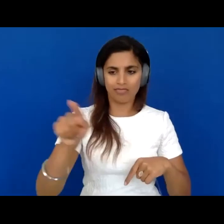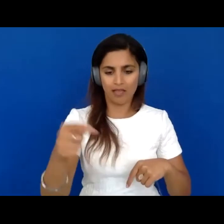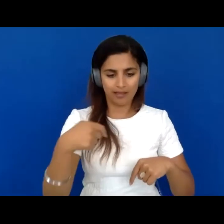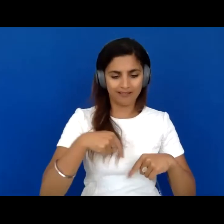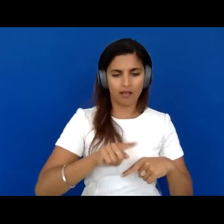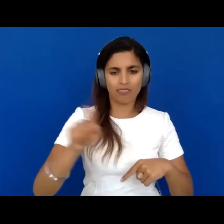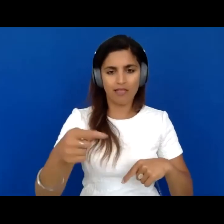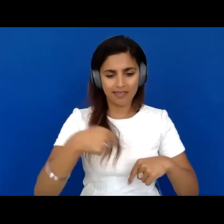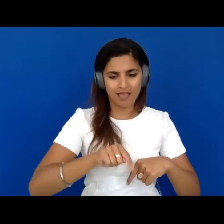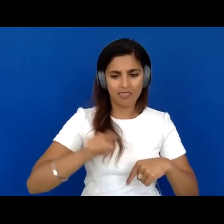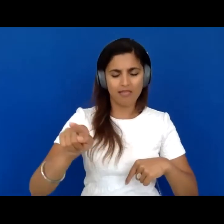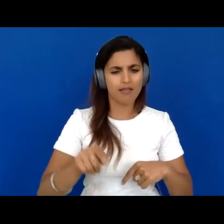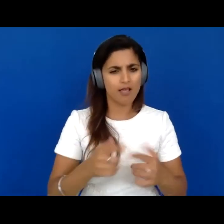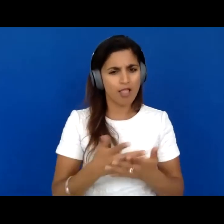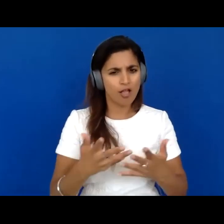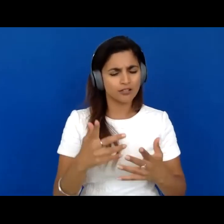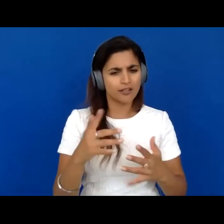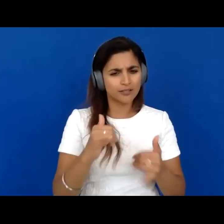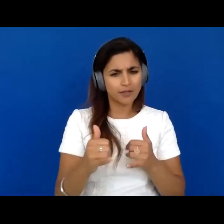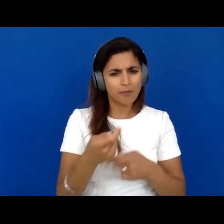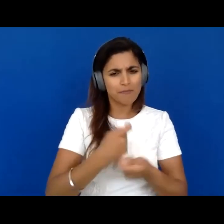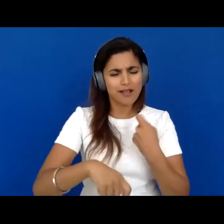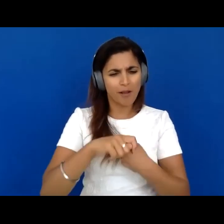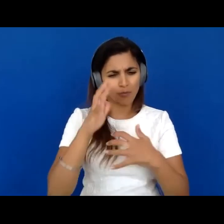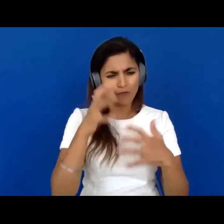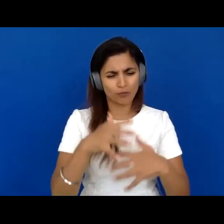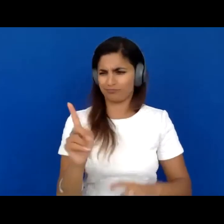there it gets confusing after point what is here what is there as these things